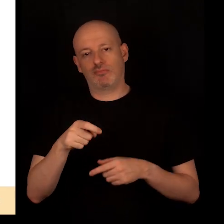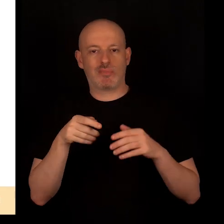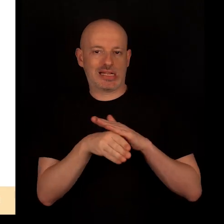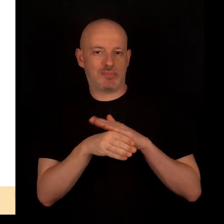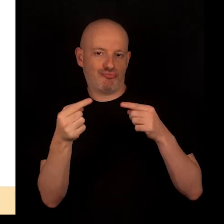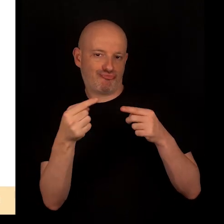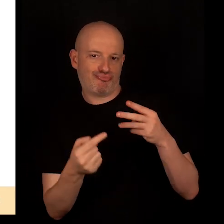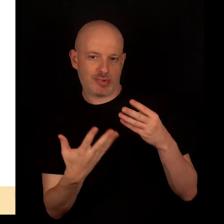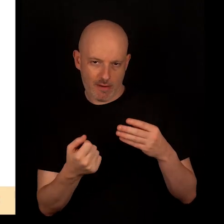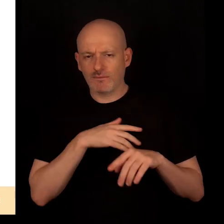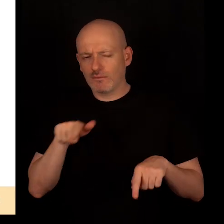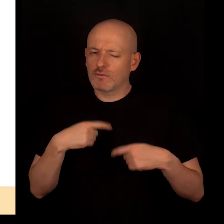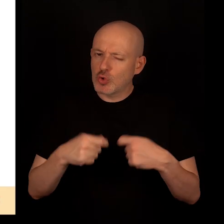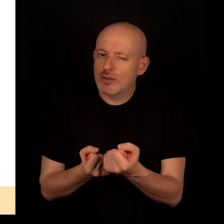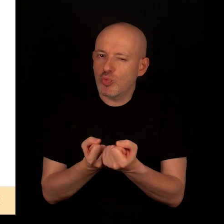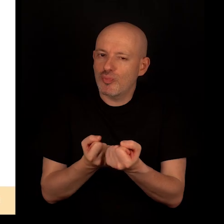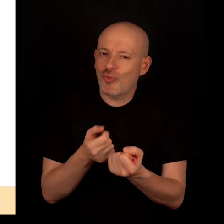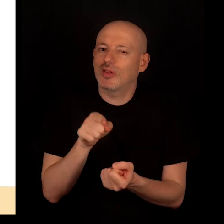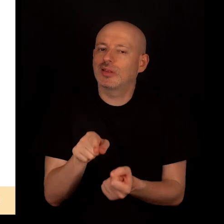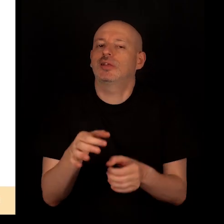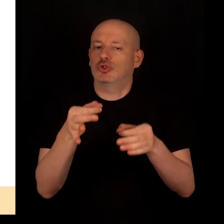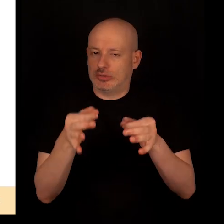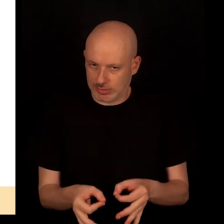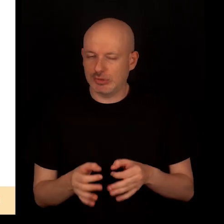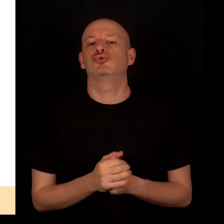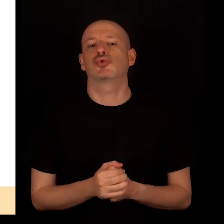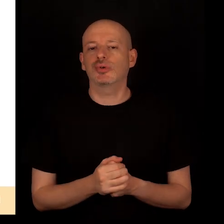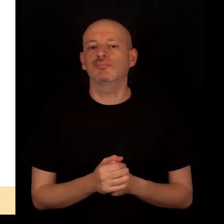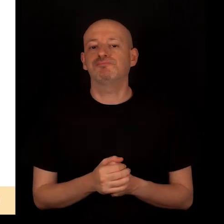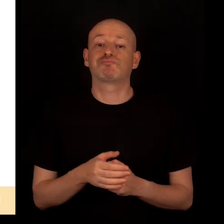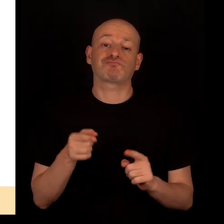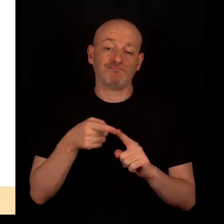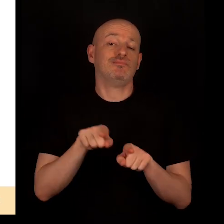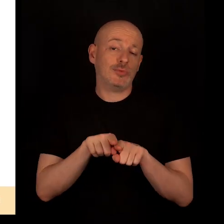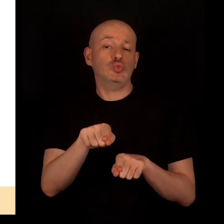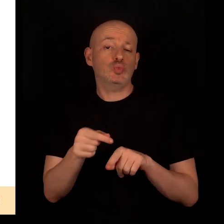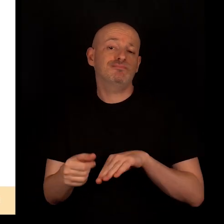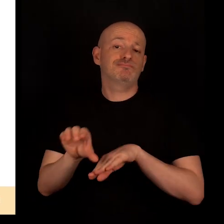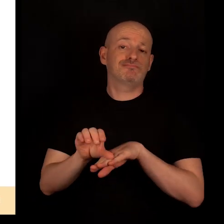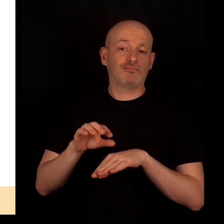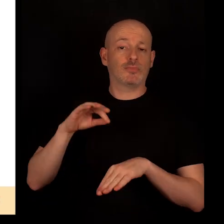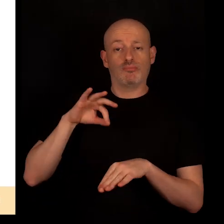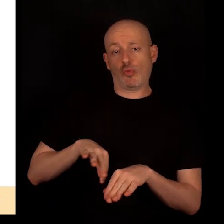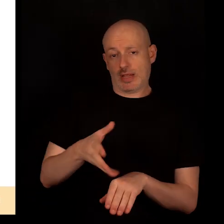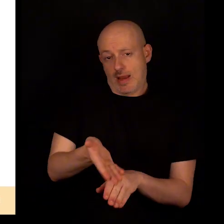We try to support you in this decision and you receive additional support.